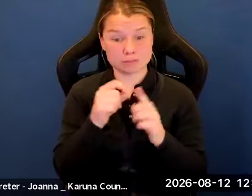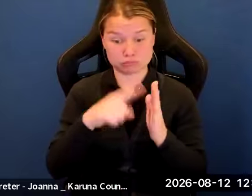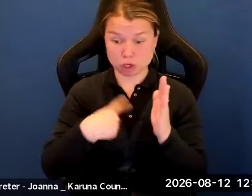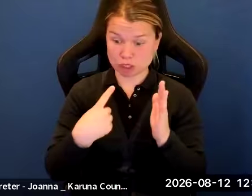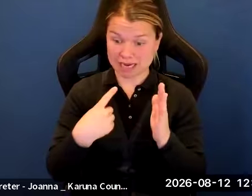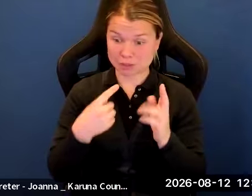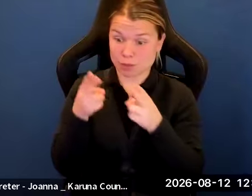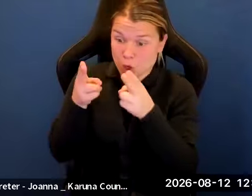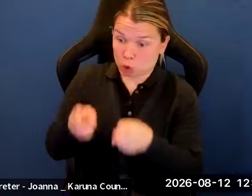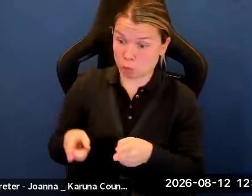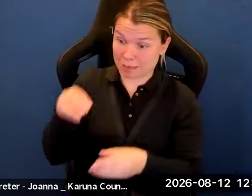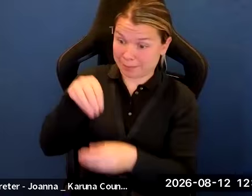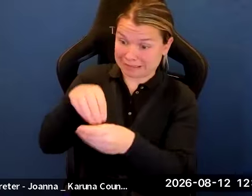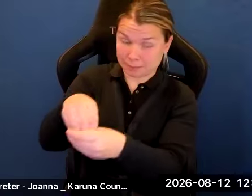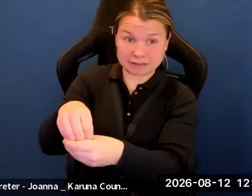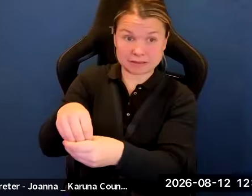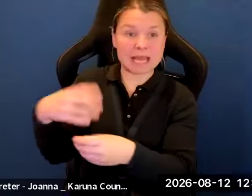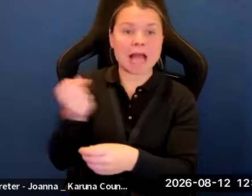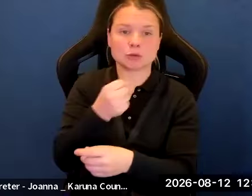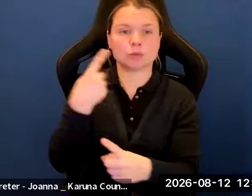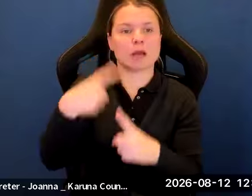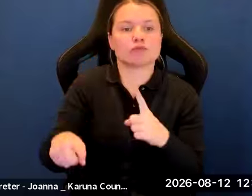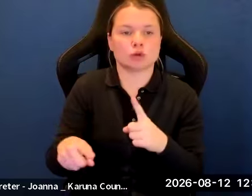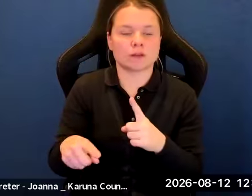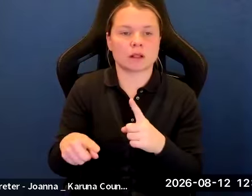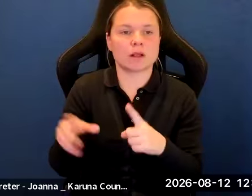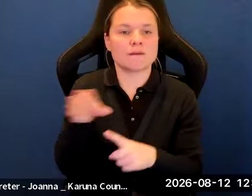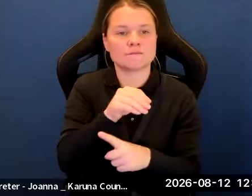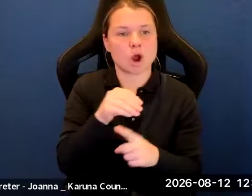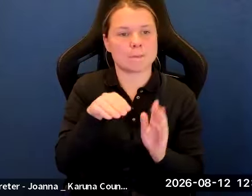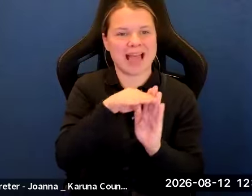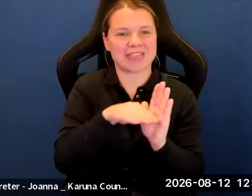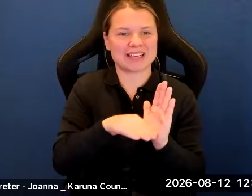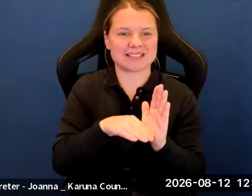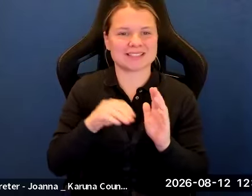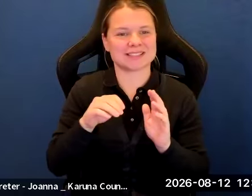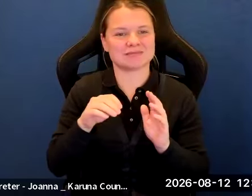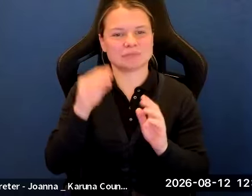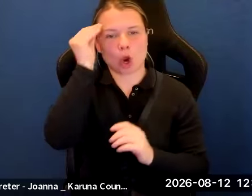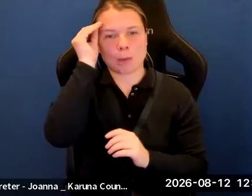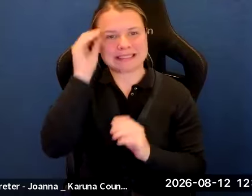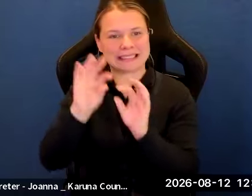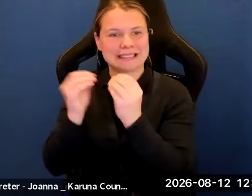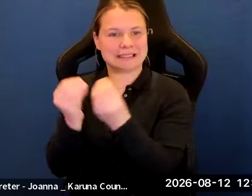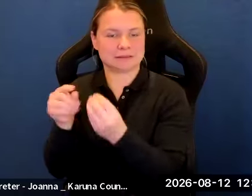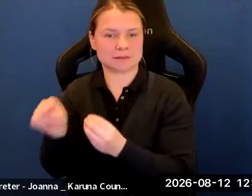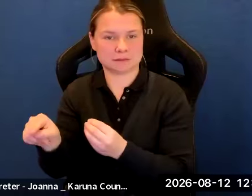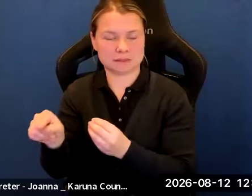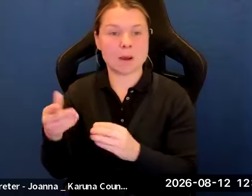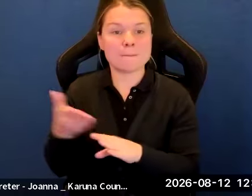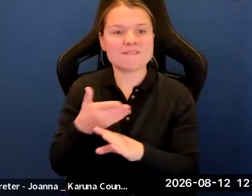All right. So the next slide. It's very important that projects involving human participants must obtain